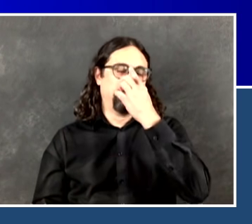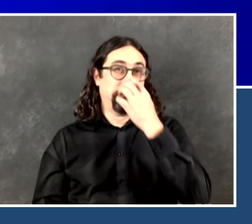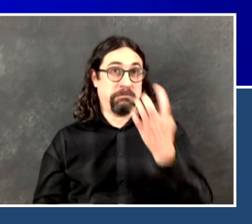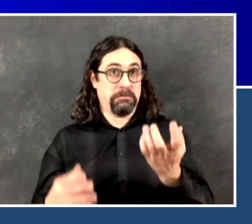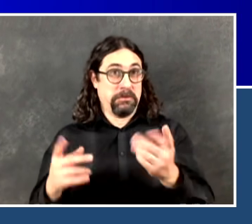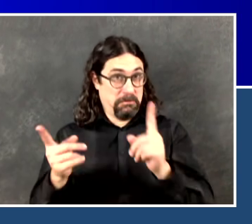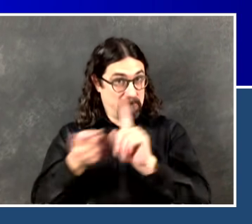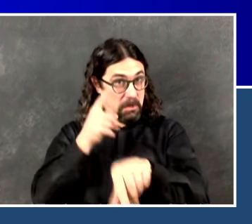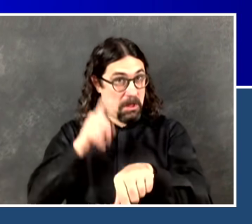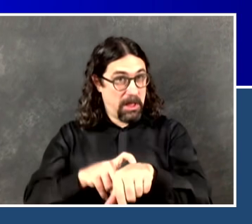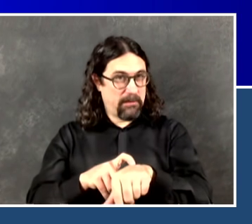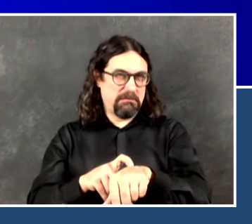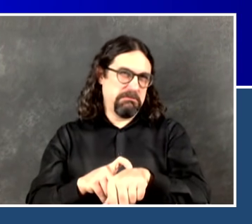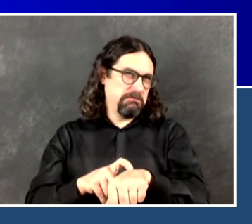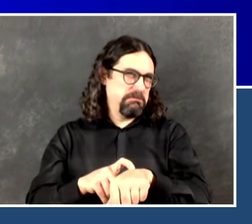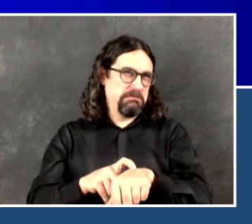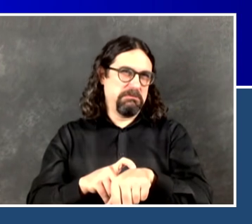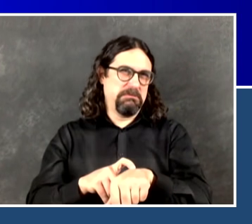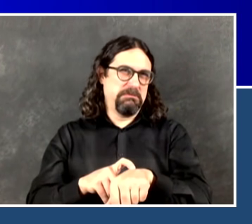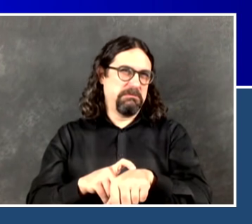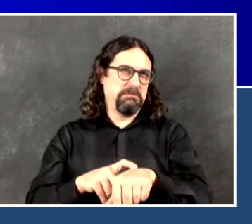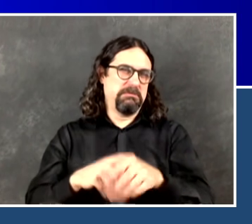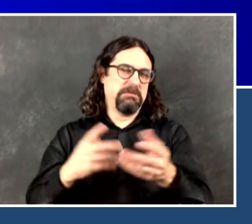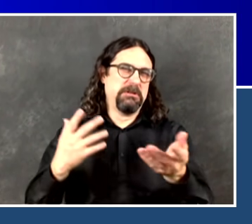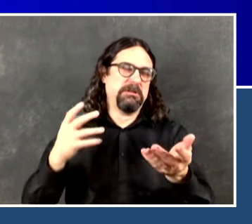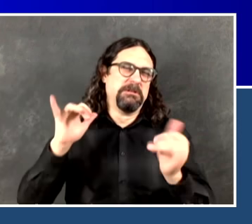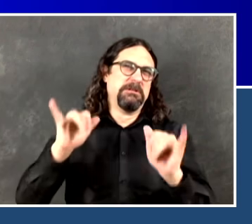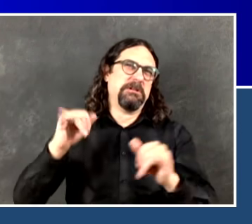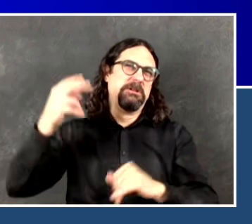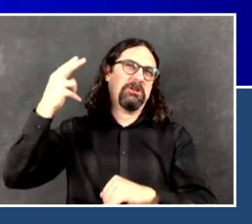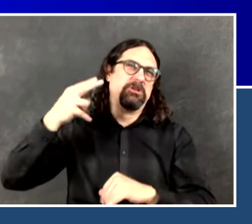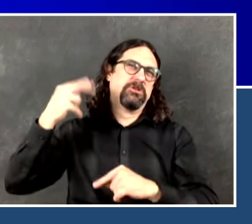CRISIS AND WE'VE SEEN IT VIVIDLY DURING THE CRISIS.